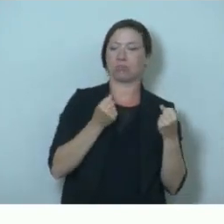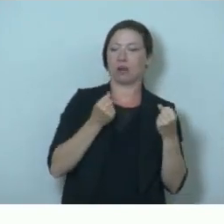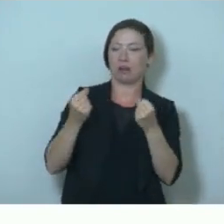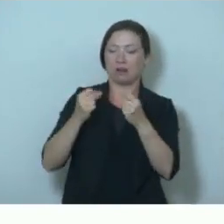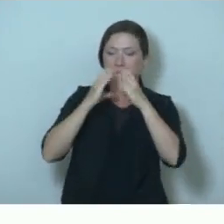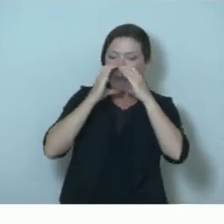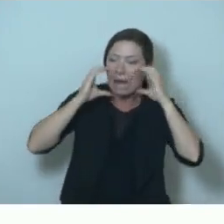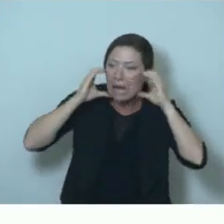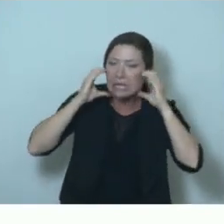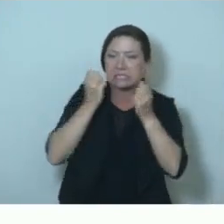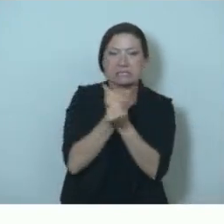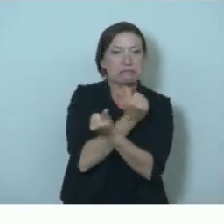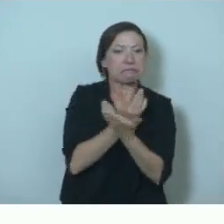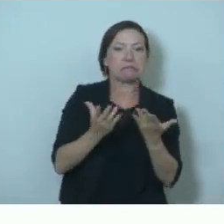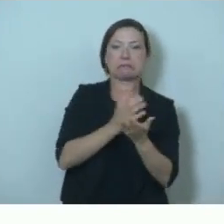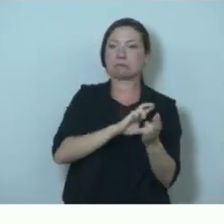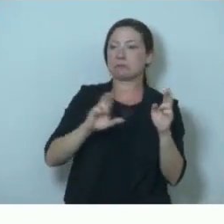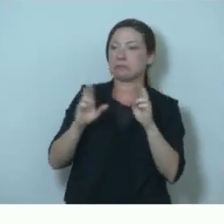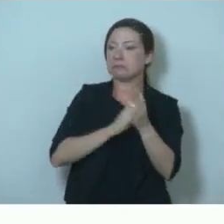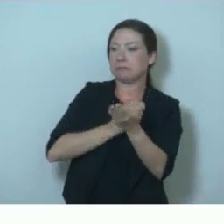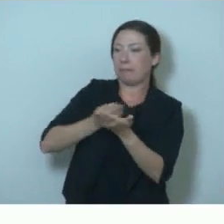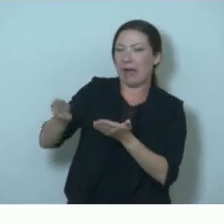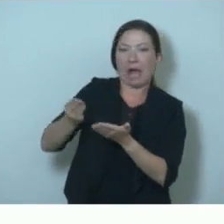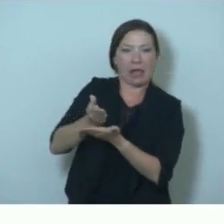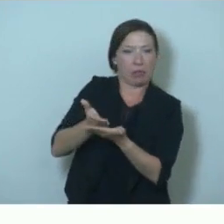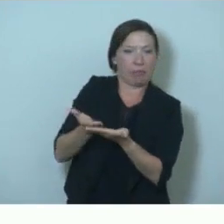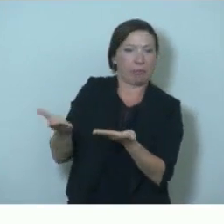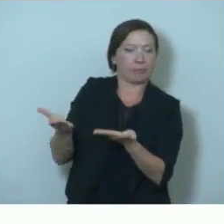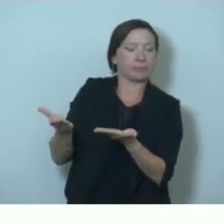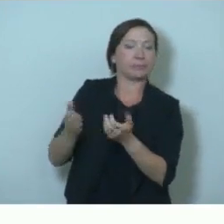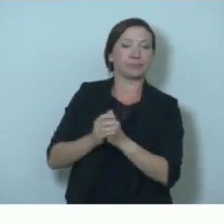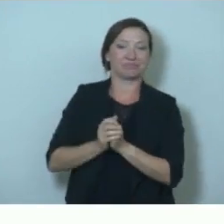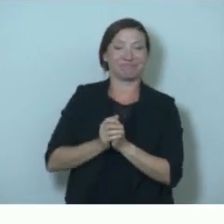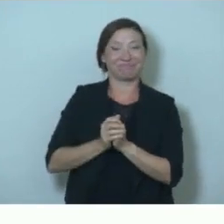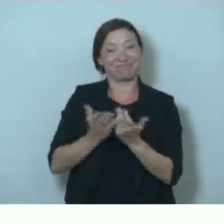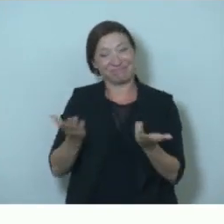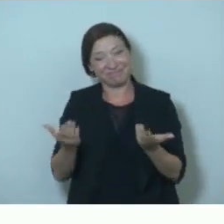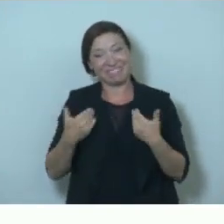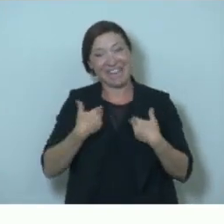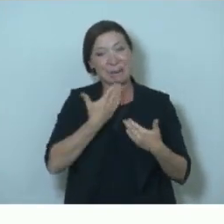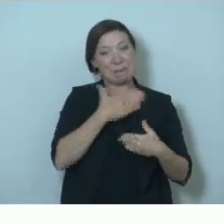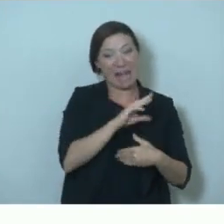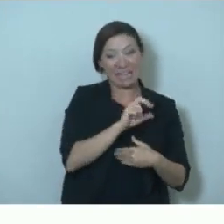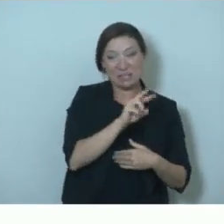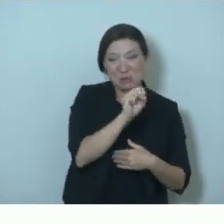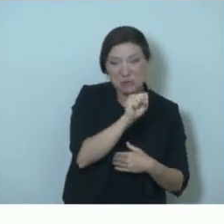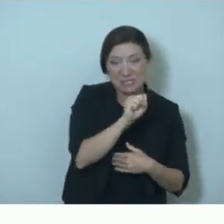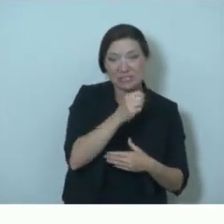I BROUGHT THE BROKEN PARTY THAT I NEEDED TO REPLACE WITH ME SO I WON A FOR GET. THEN, IT WAS GOOD NEWS.